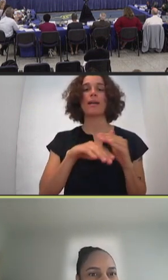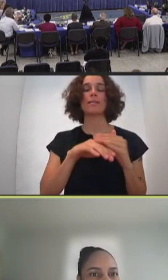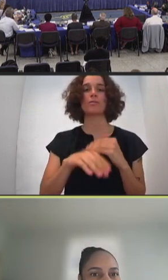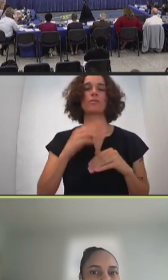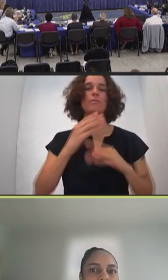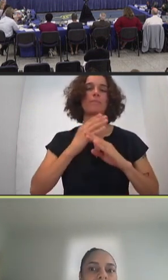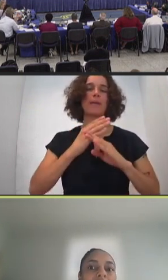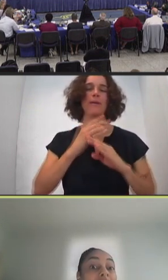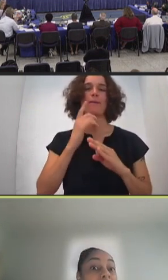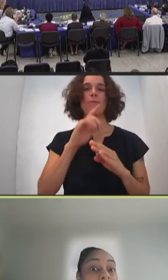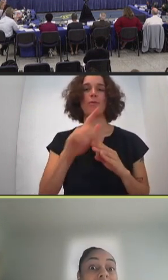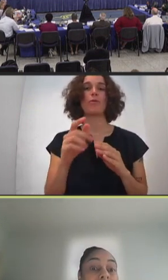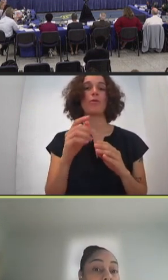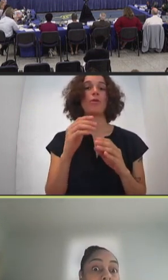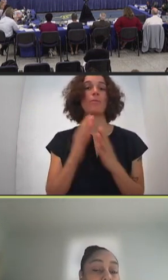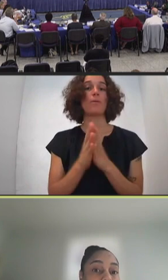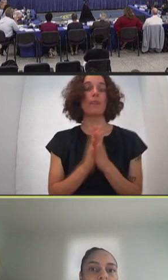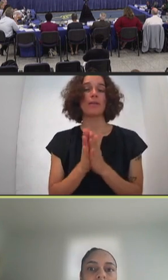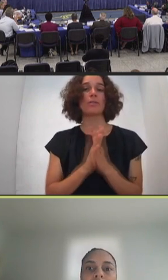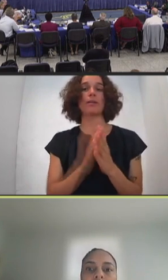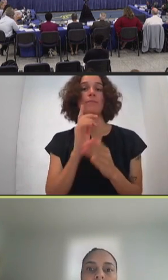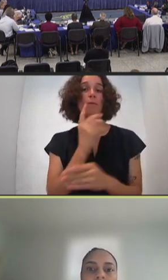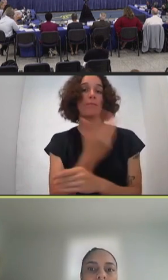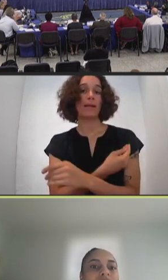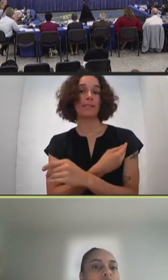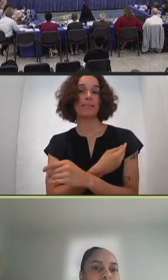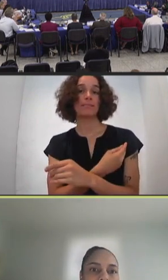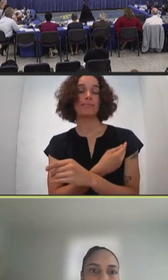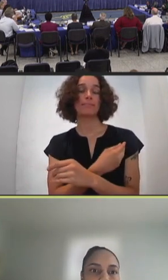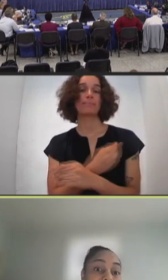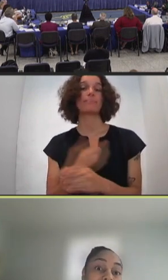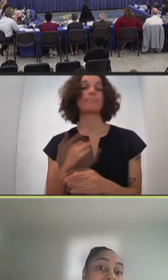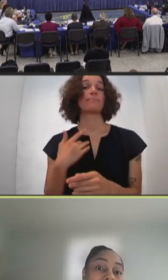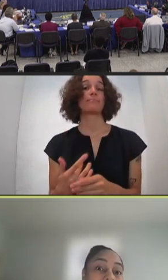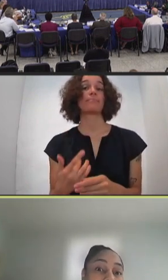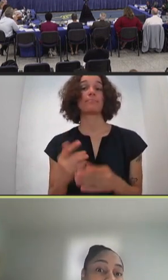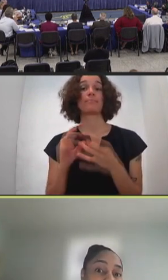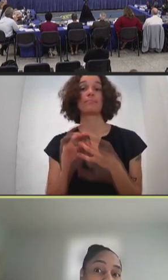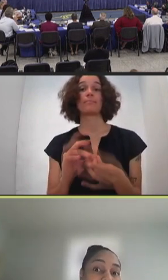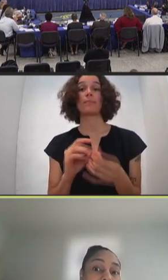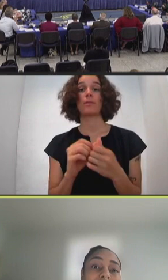a vaccine has have been associated with just like, a lack of understanding of like,